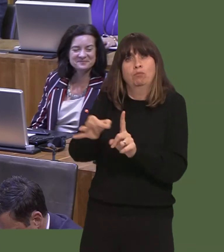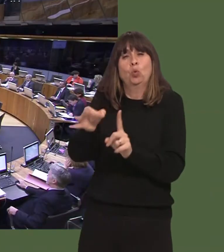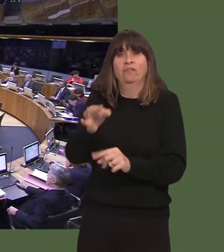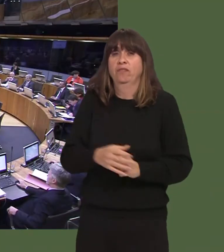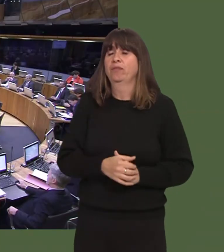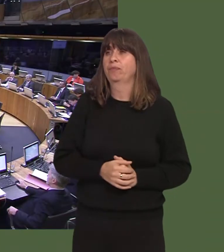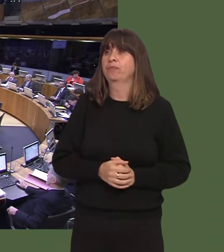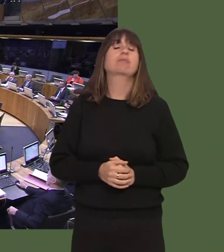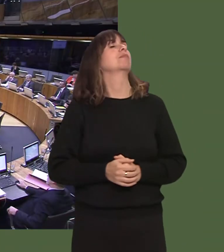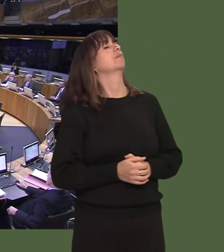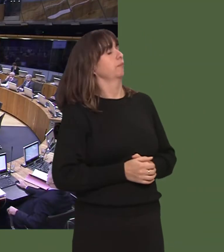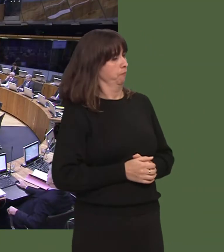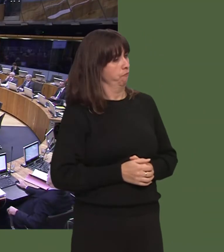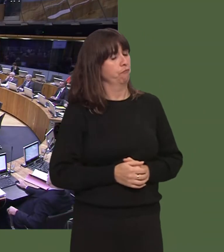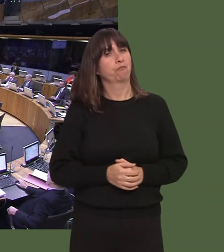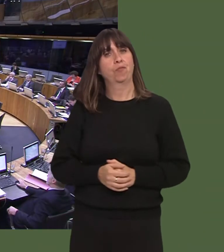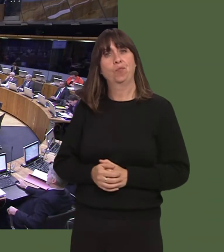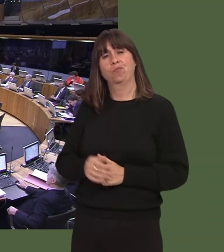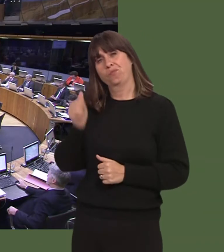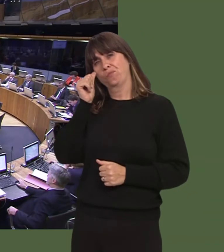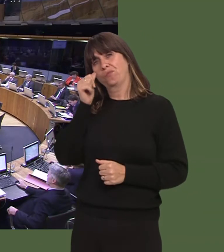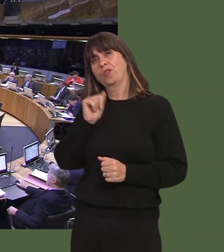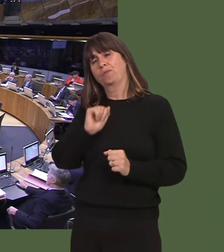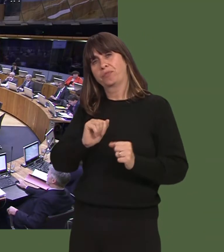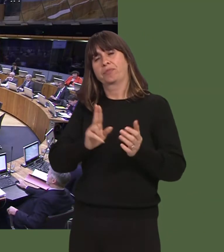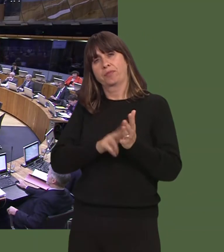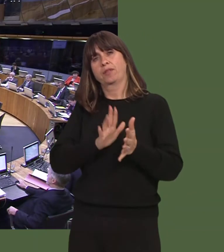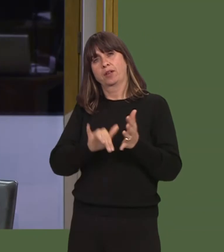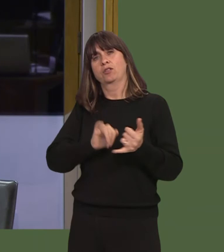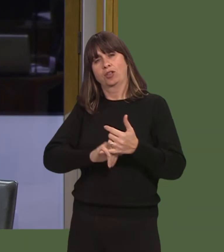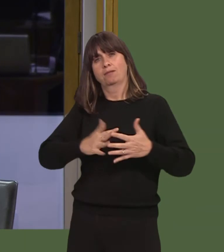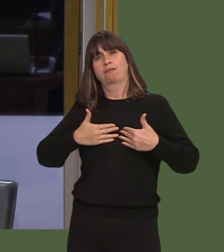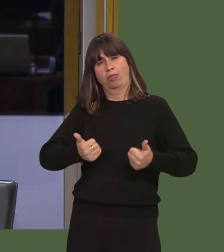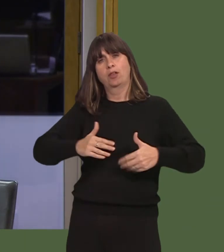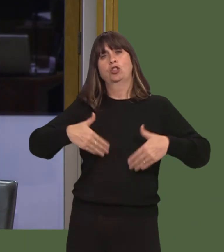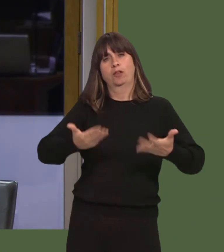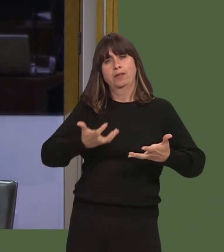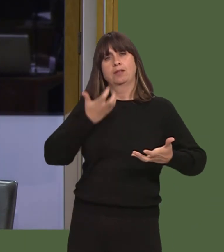Andrew RT Davies AM: Thank you, First Minister. I appreciate that the day-to-day delivery of health service provision in Cardiff and